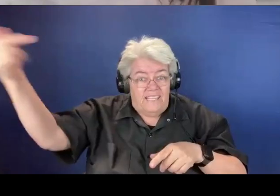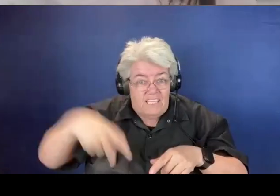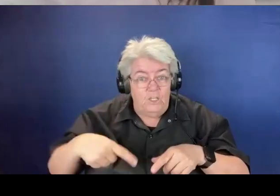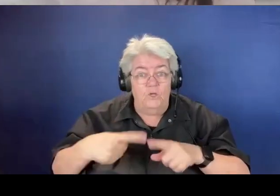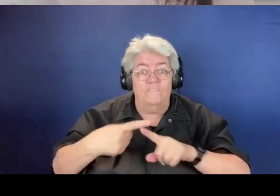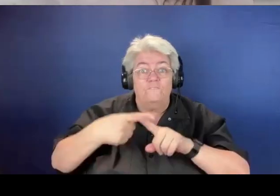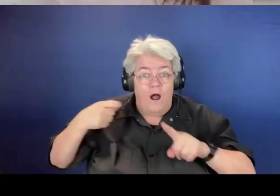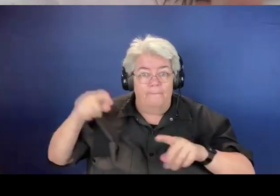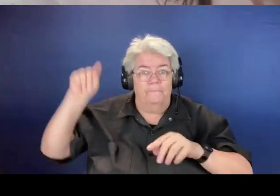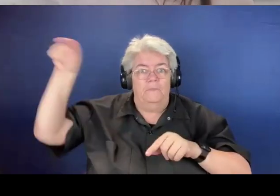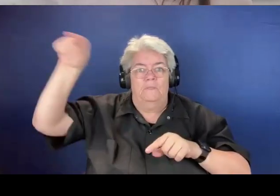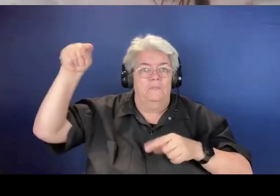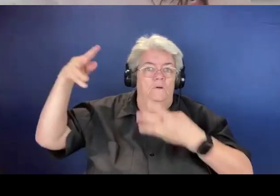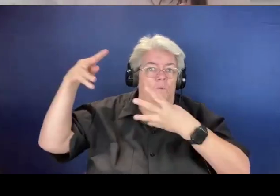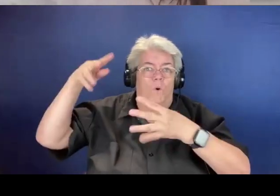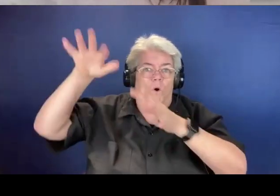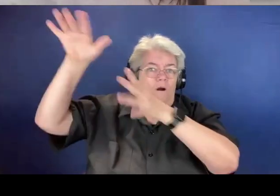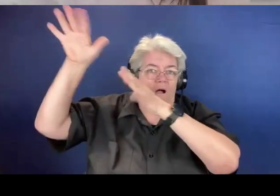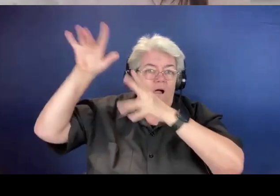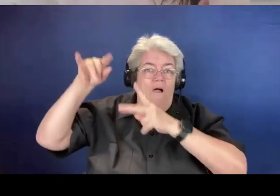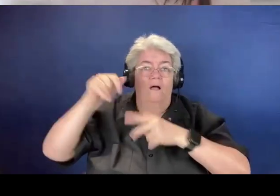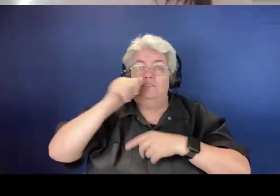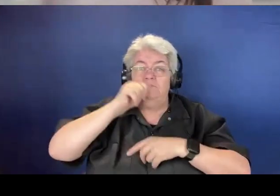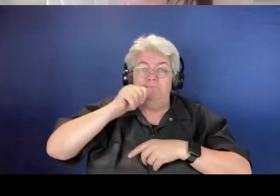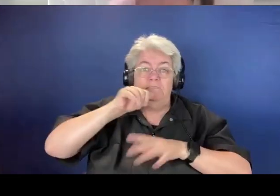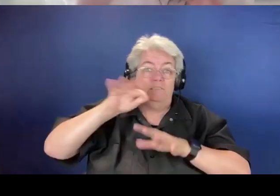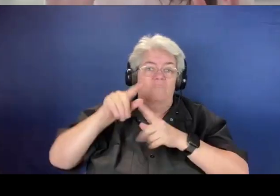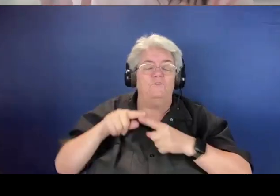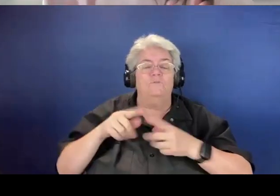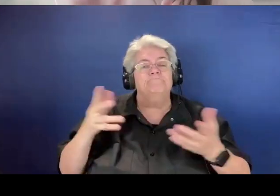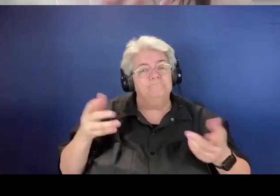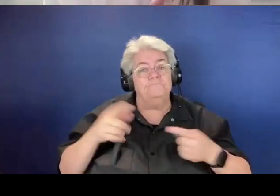So, if there is any indication of potential trauma, clinicians should